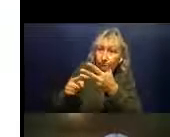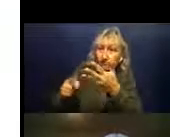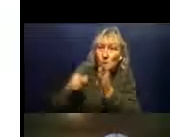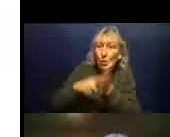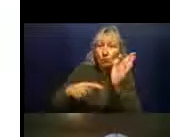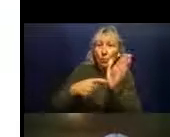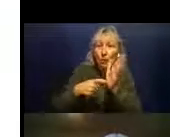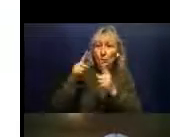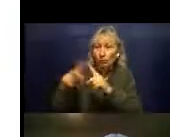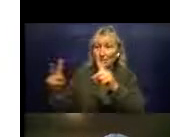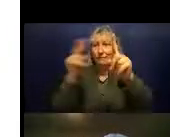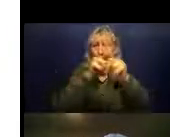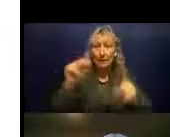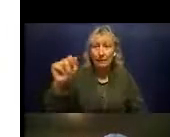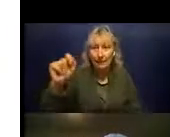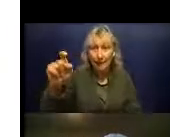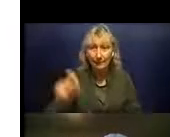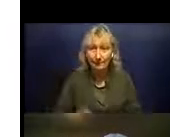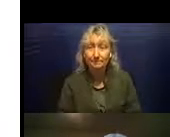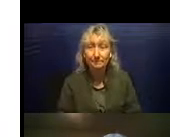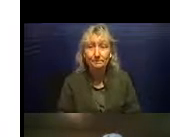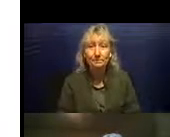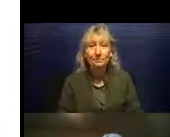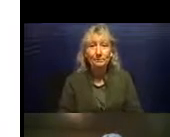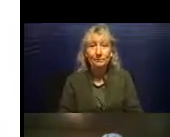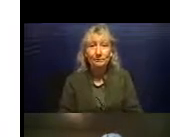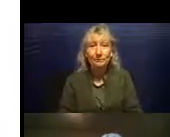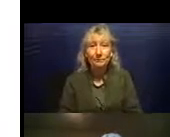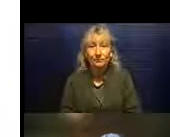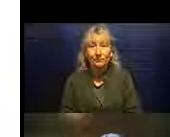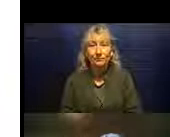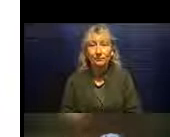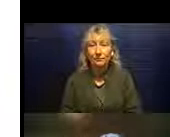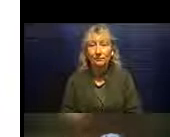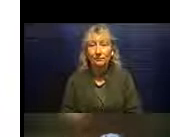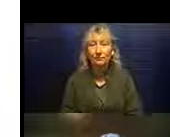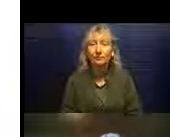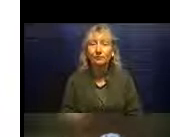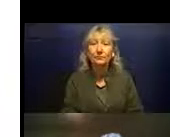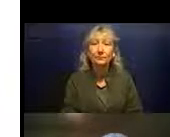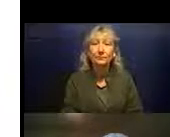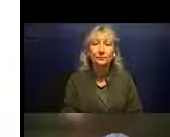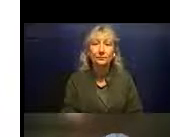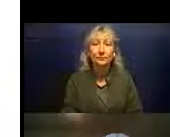support the free text part networks. And you know, this can include, you know, directing people either to a Vita site or through to online help or just mentioned the people meal. These are the documents You need to file your